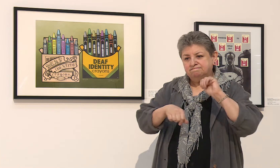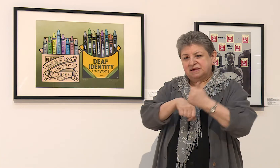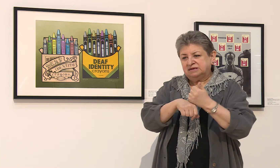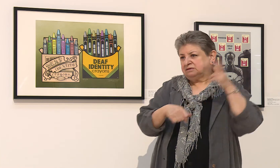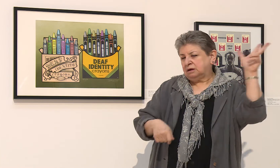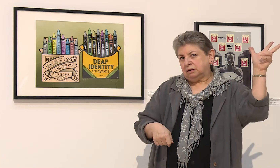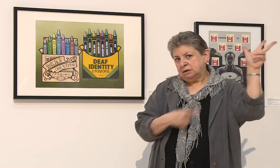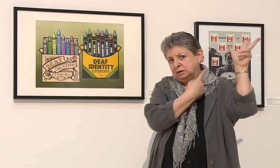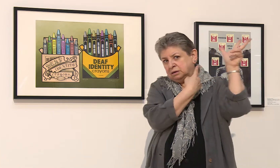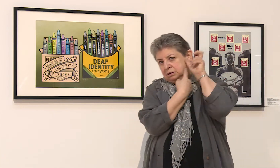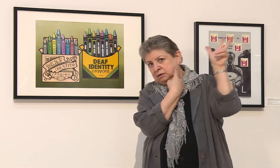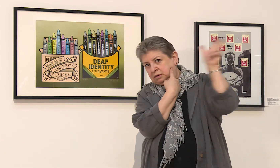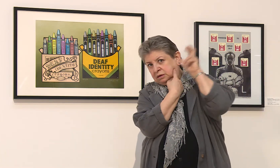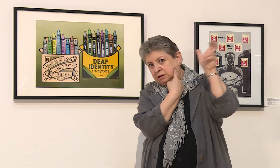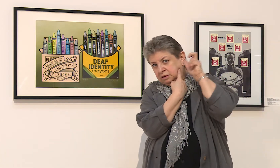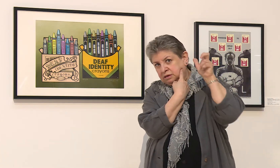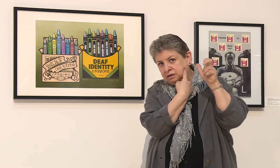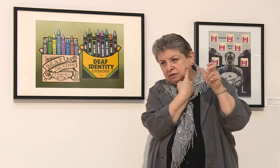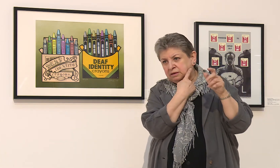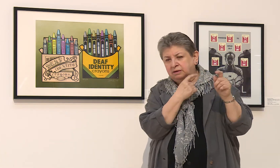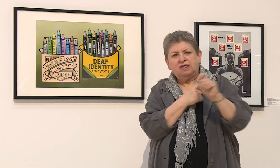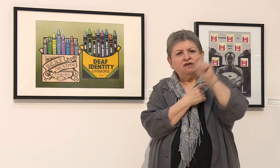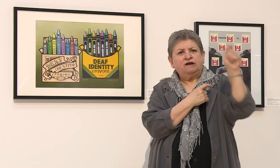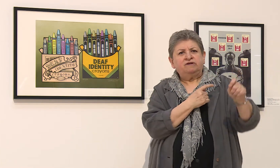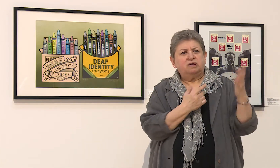their ability to hear is what's being referenced.